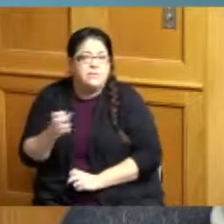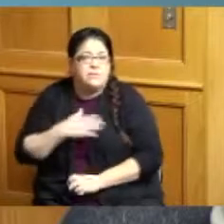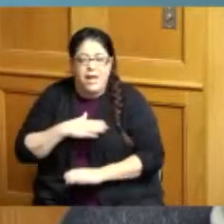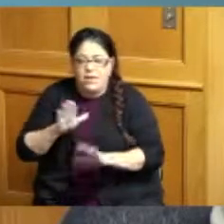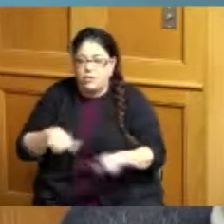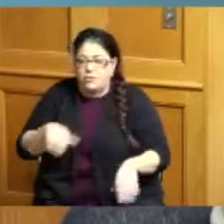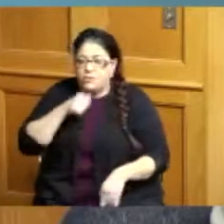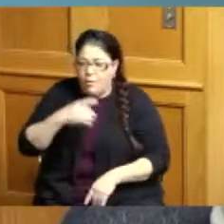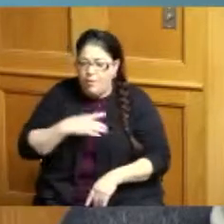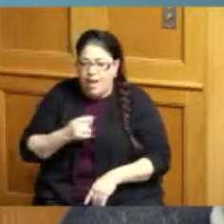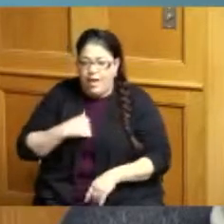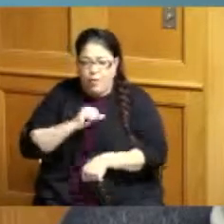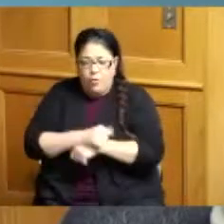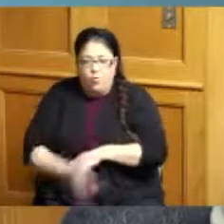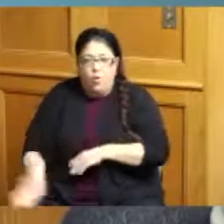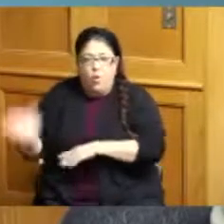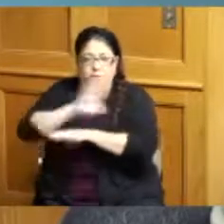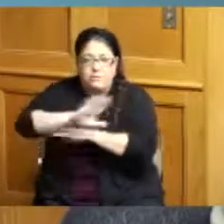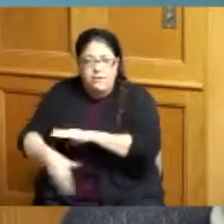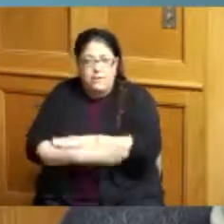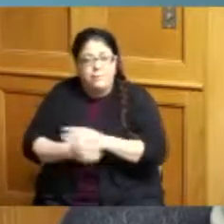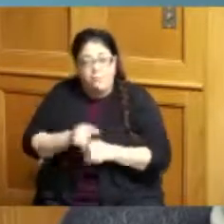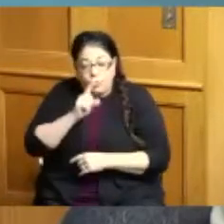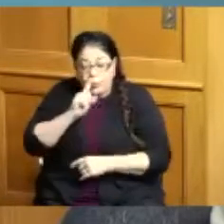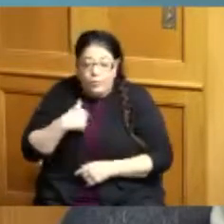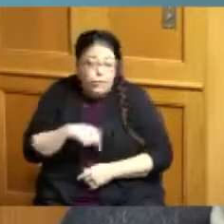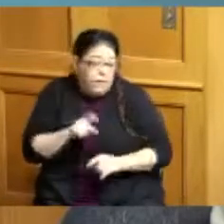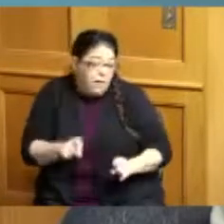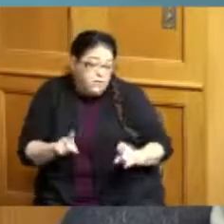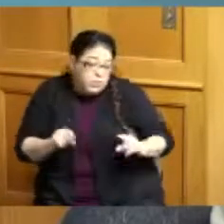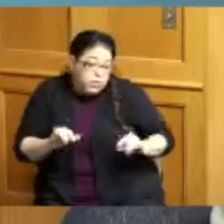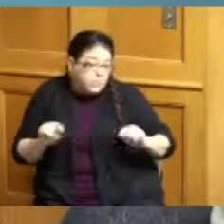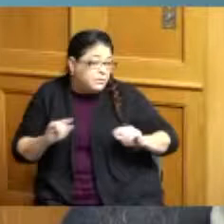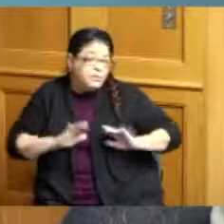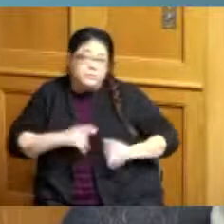that I work all the time but we tell them we have to do what we have to do and the cook